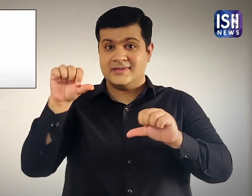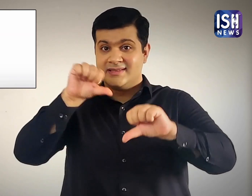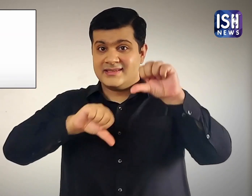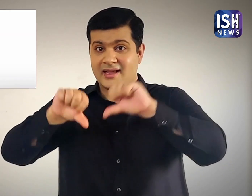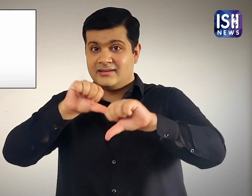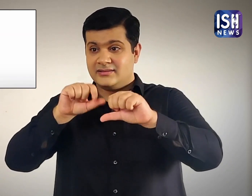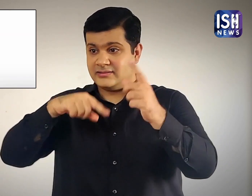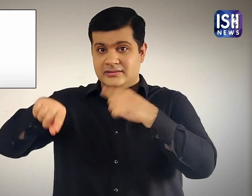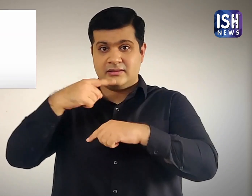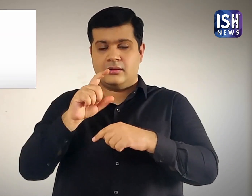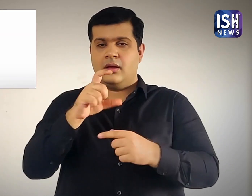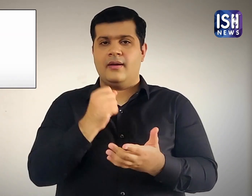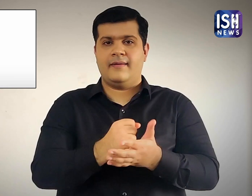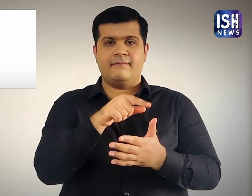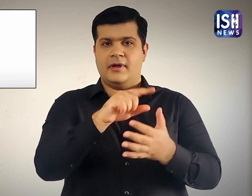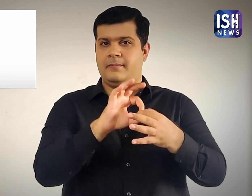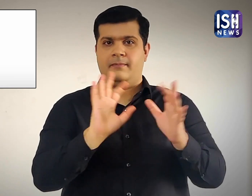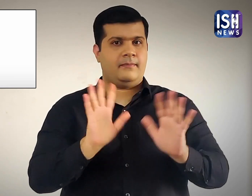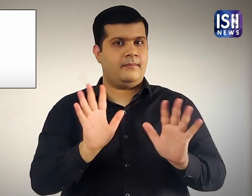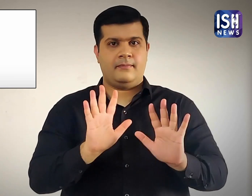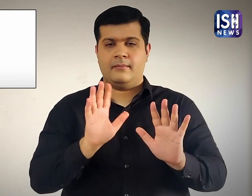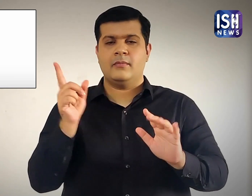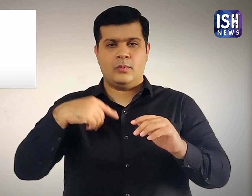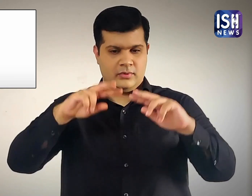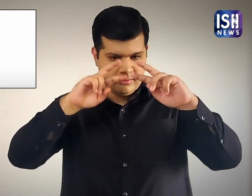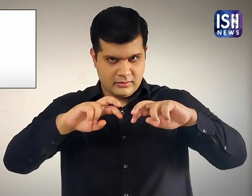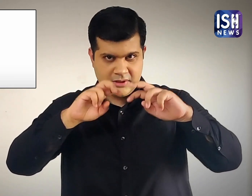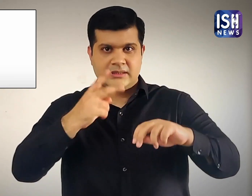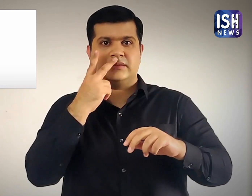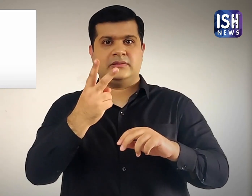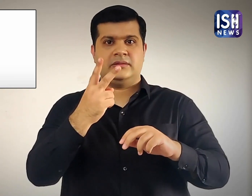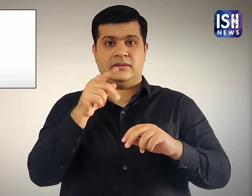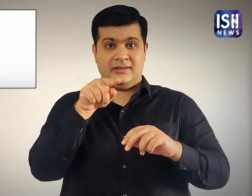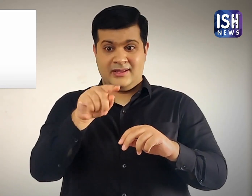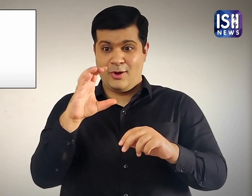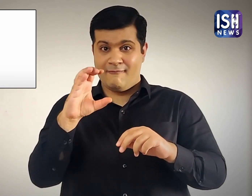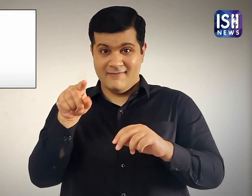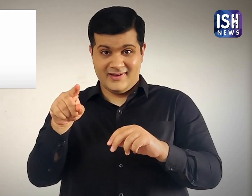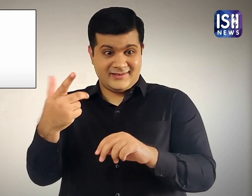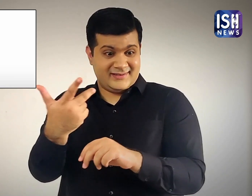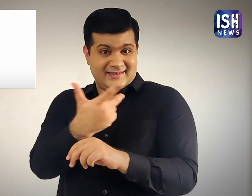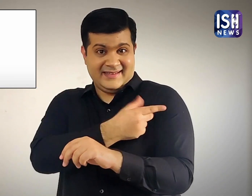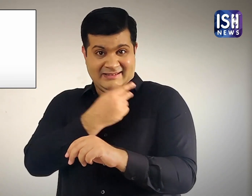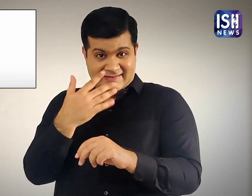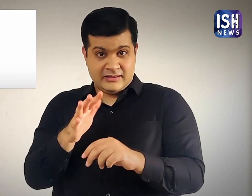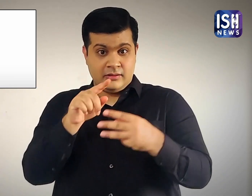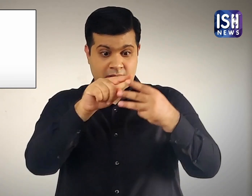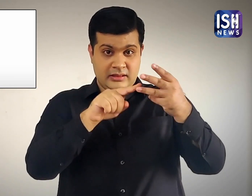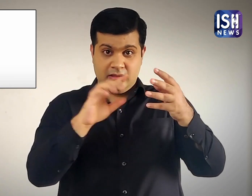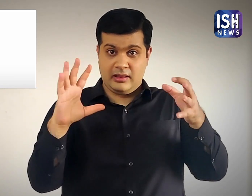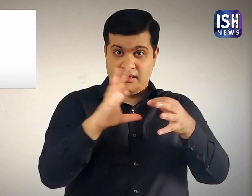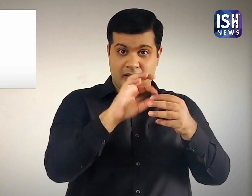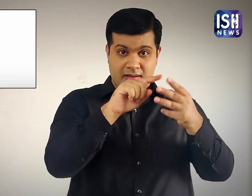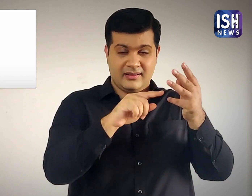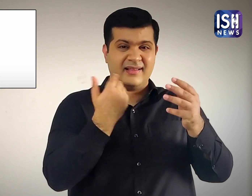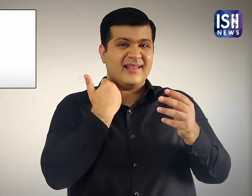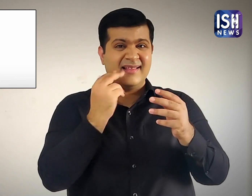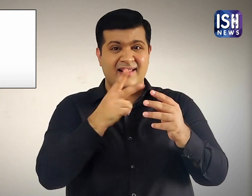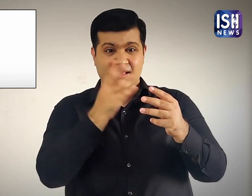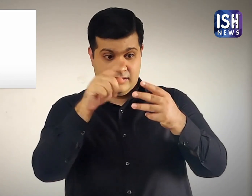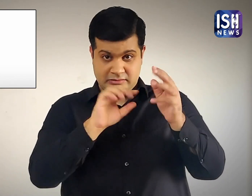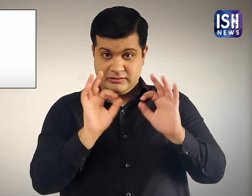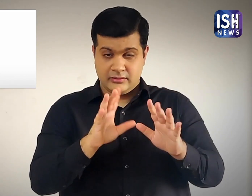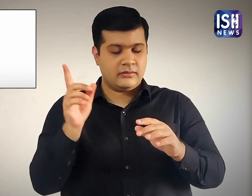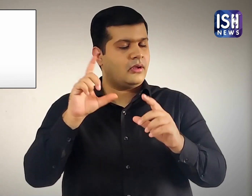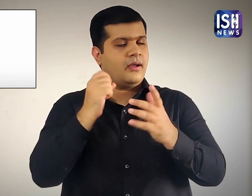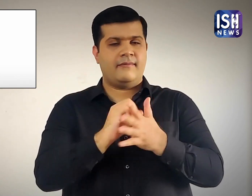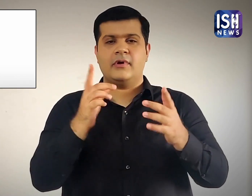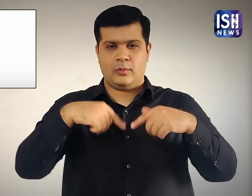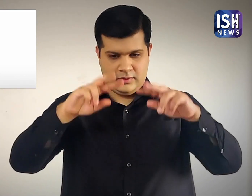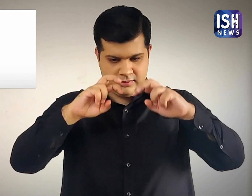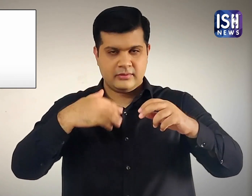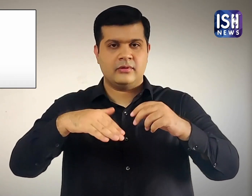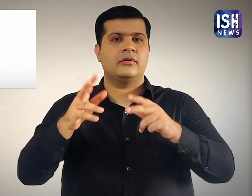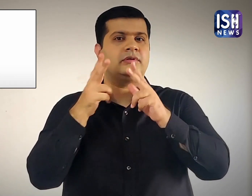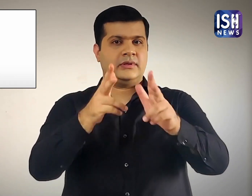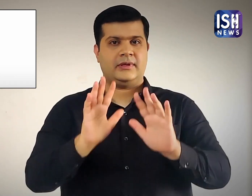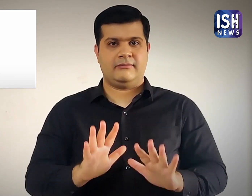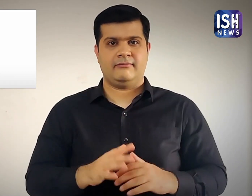but there’s no confirmation of the vaccine shot being the reason behind it.